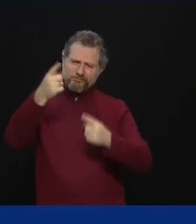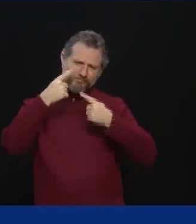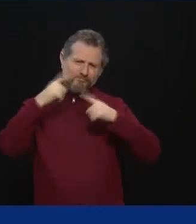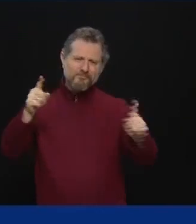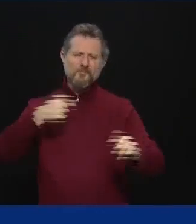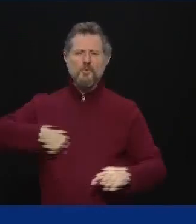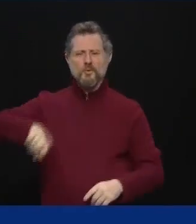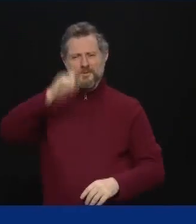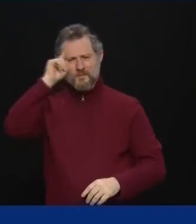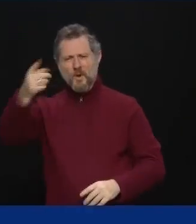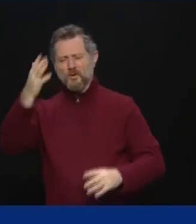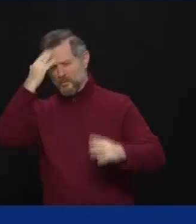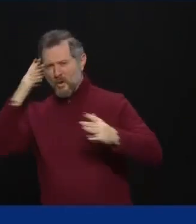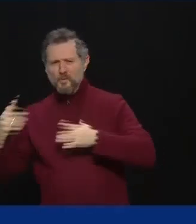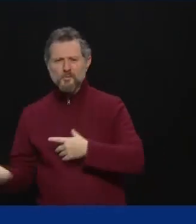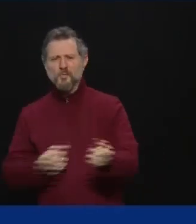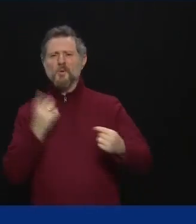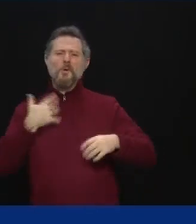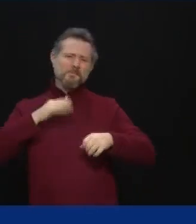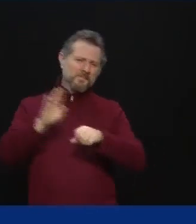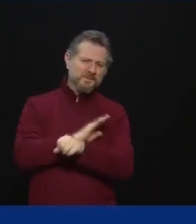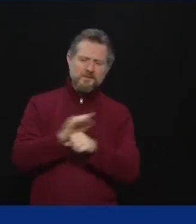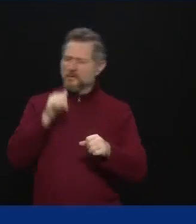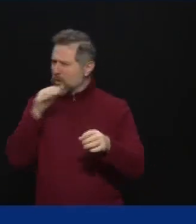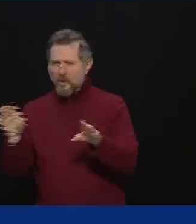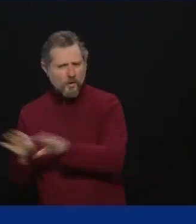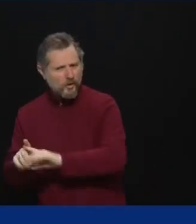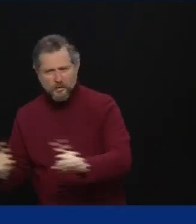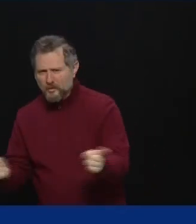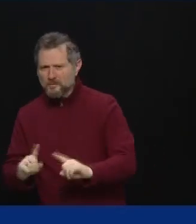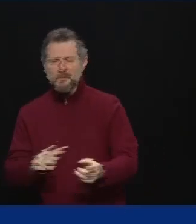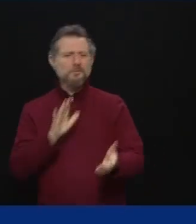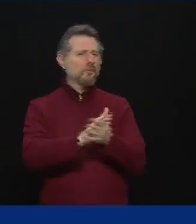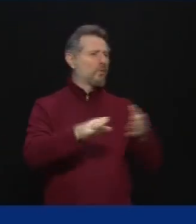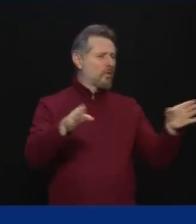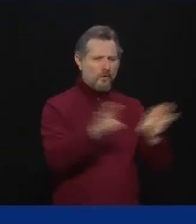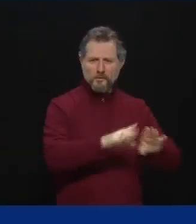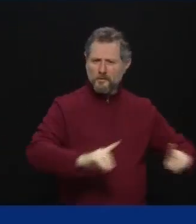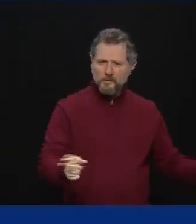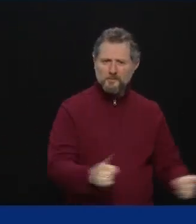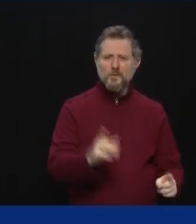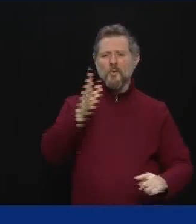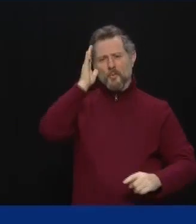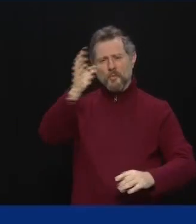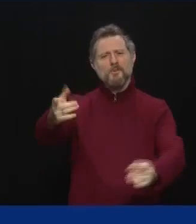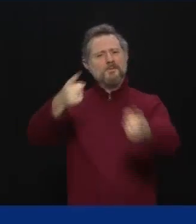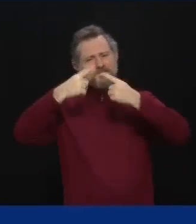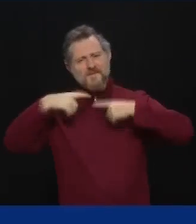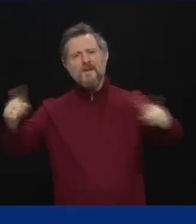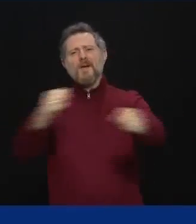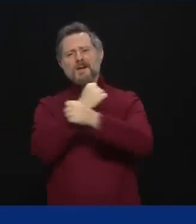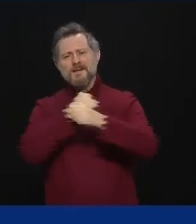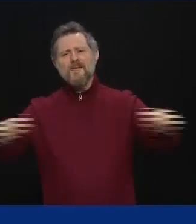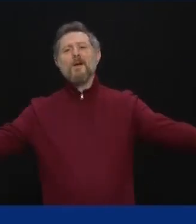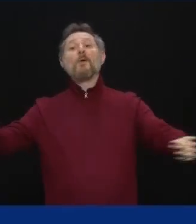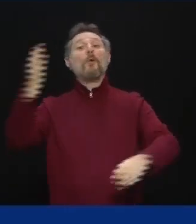DO THE RIGHT THINGS BUT WILL NOT WE ARE GOING TO GET THROUGH THIS, MY FRIENDS. WE'RE SMART. WE KNOW HOW TO DO THIS. WE'RE FOUGHT SHUTTING DOWN